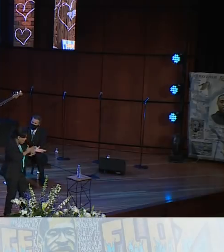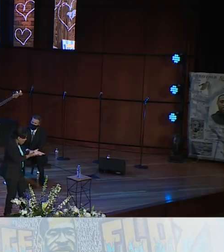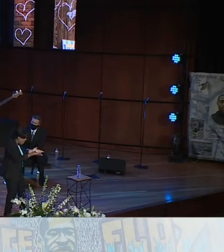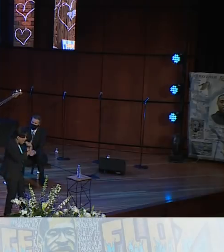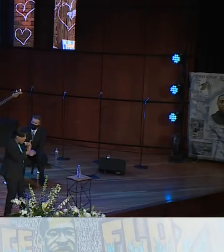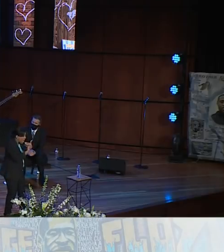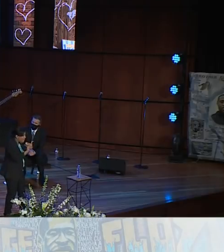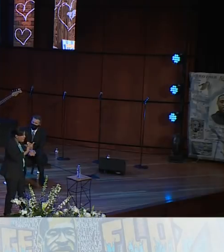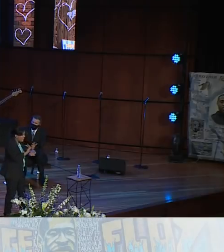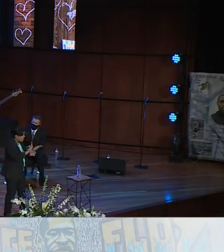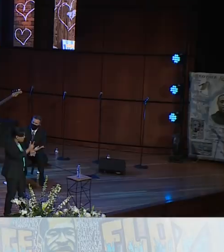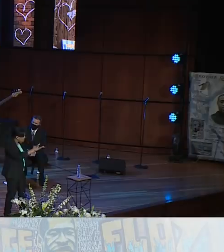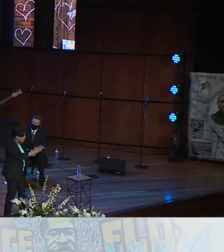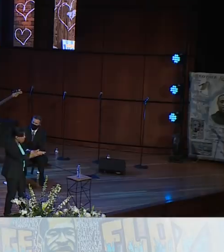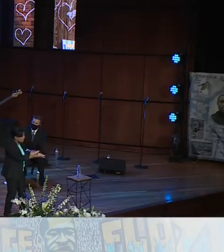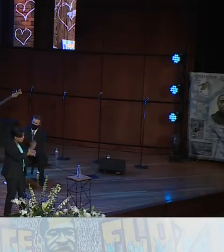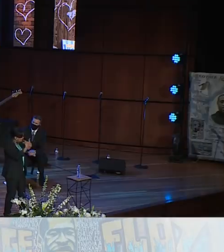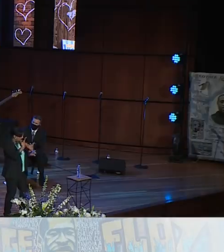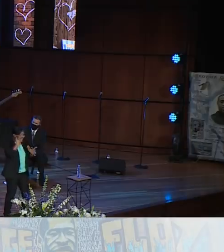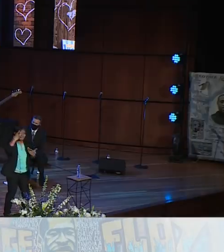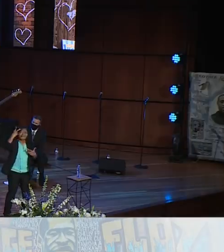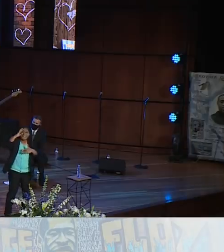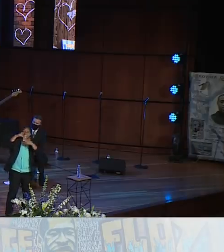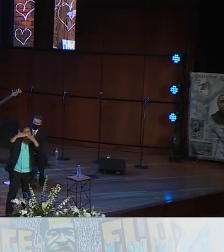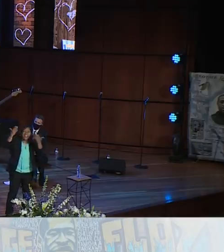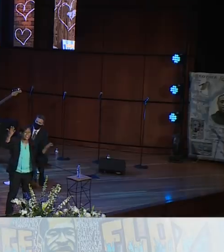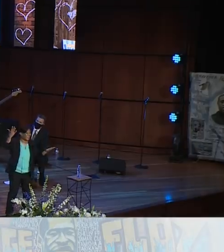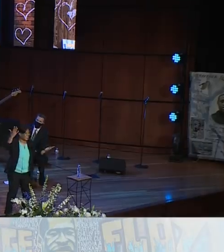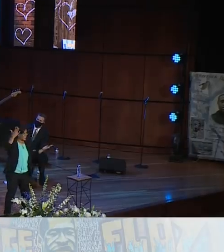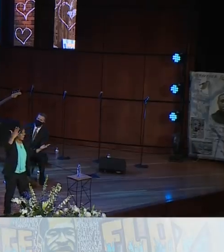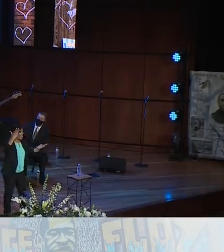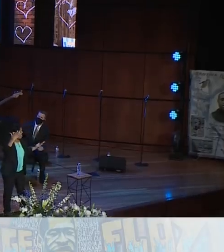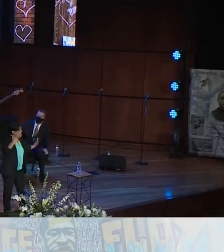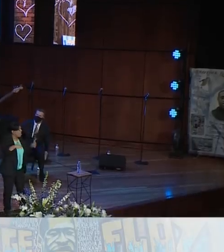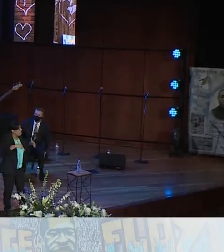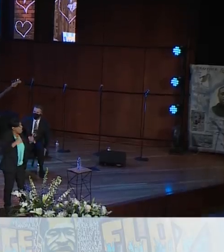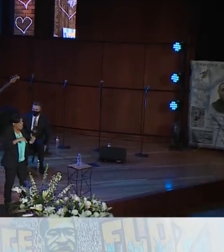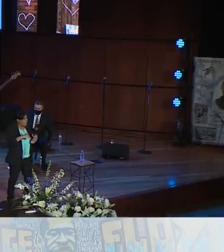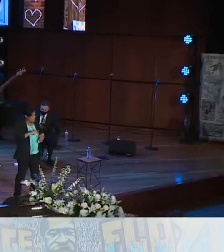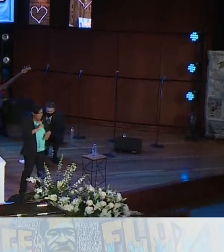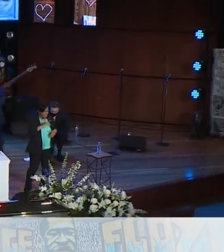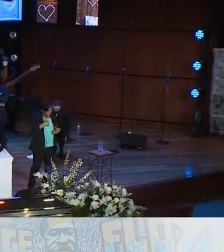WAS STRETCHING HER HANDS OUT SAYING COME ON GEORGE, I WELCOME YOU WHERE THE WICKED